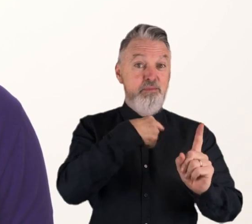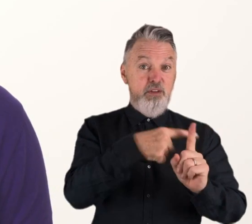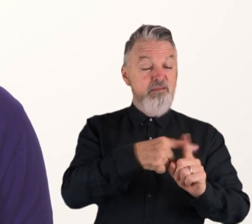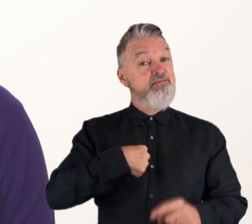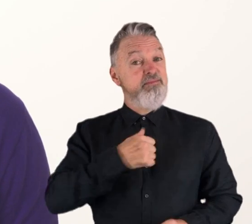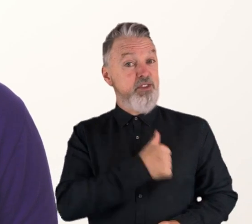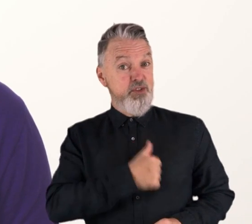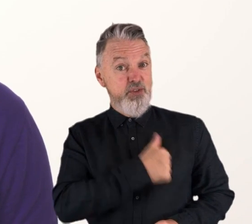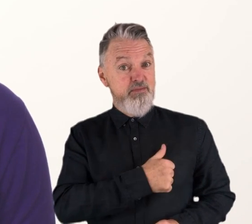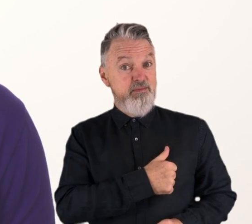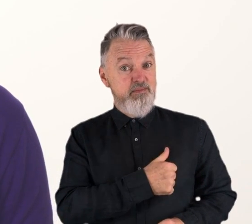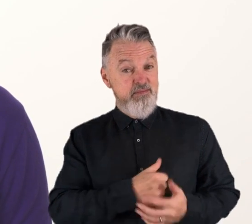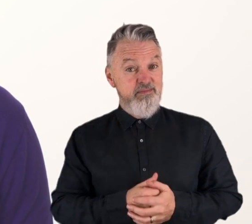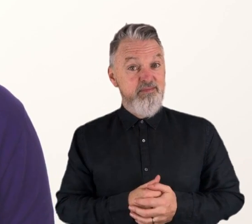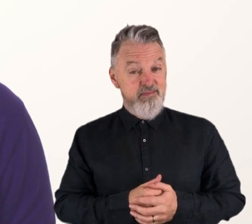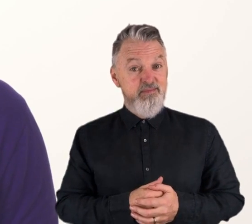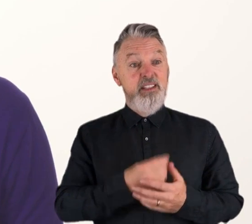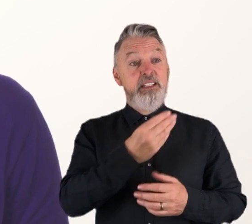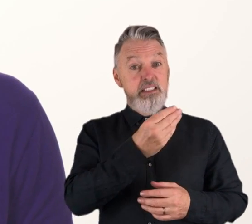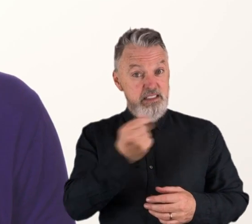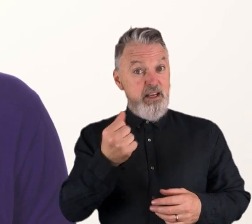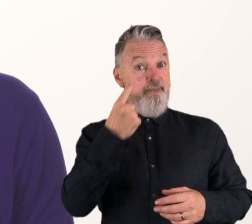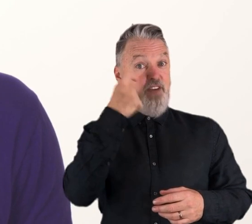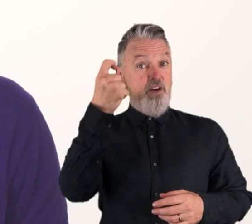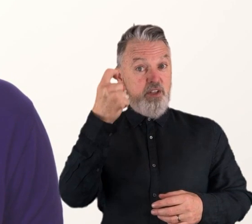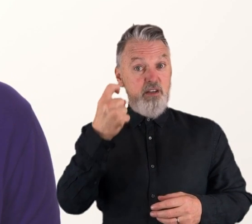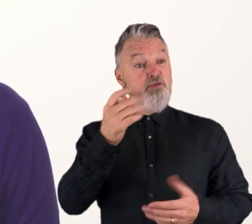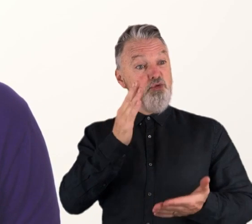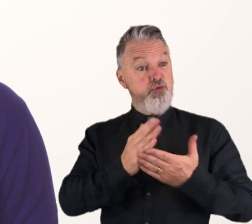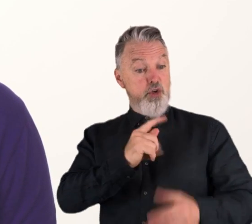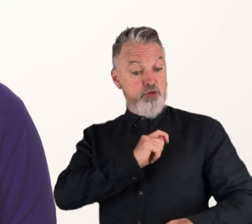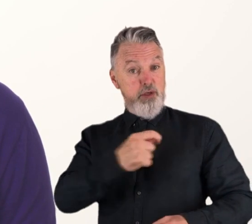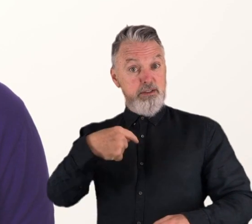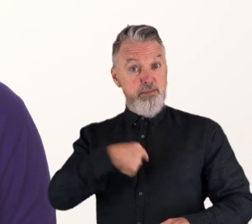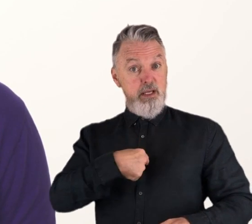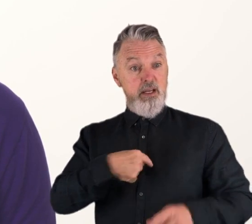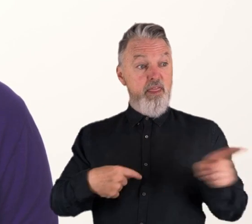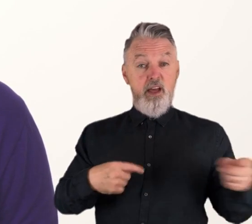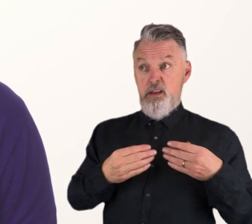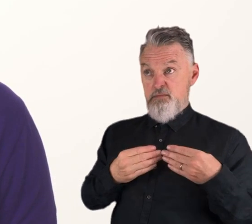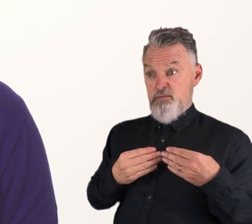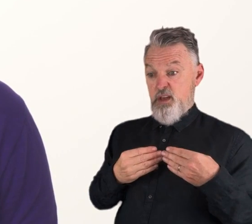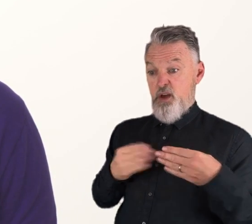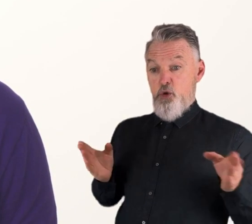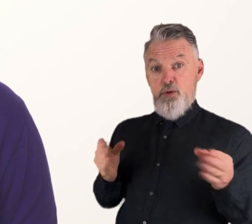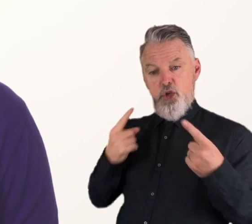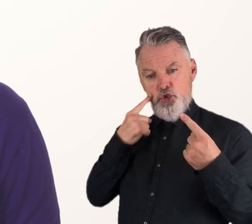I’m not doing my job unless a few founders are able to trust me enough to let down their guard and show their emotions when we talk about the hard things.